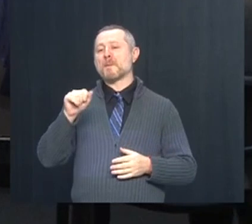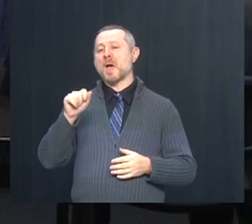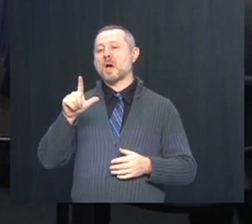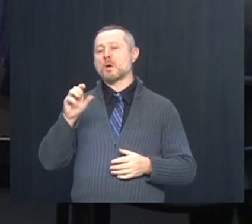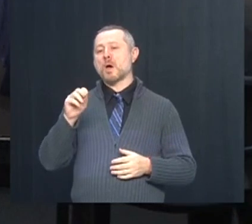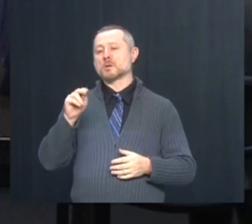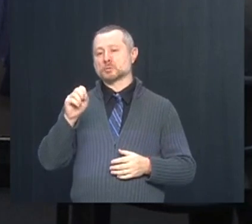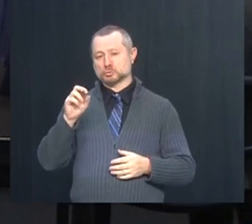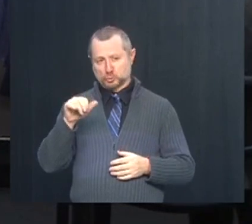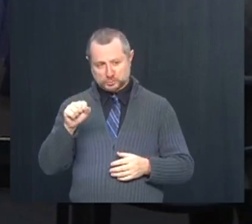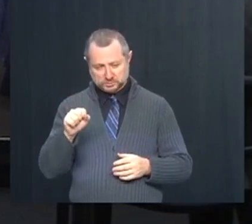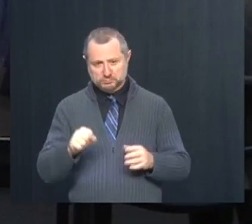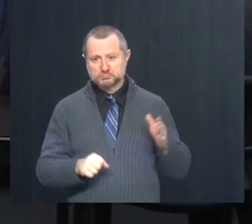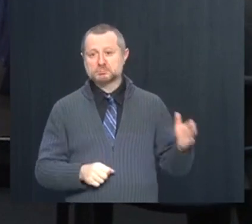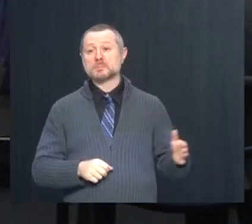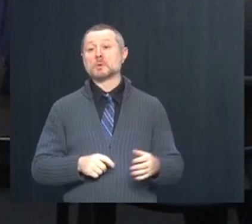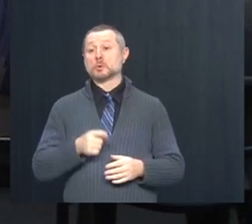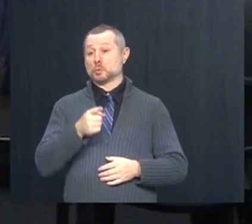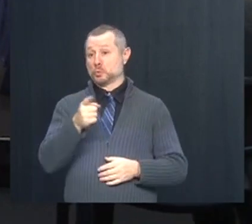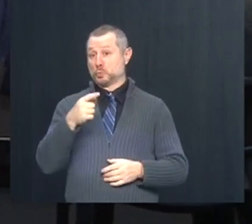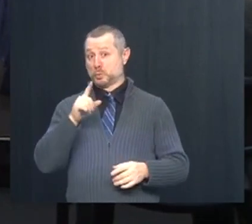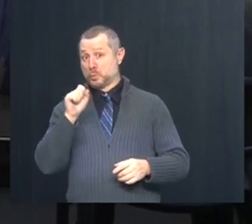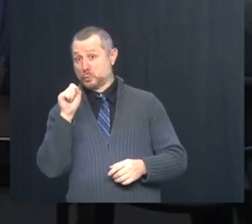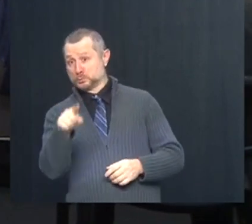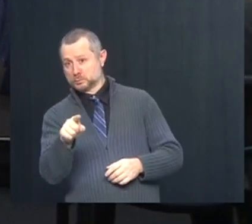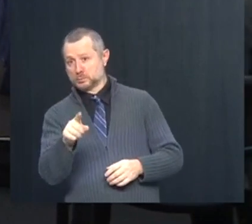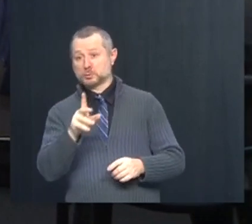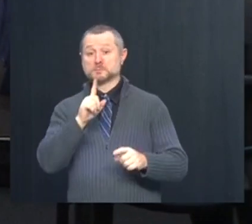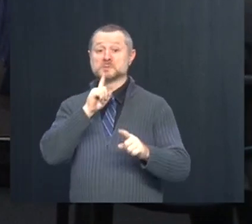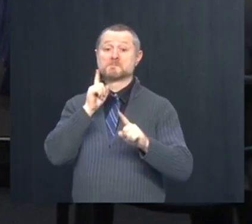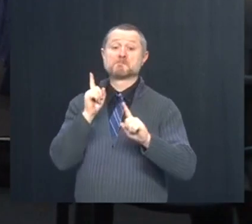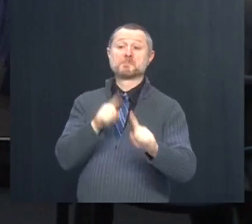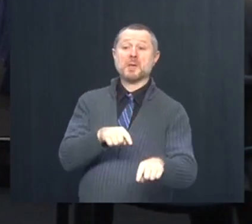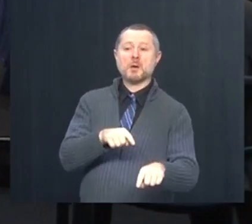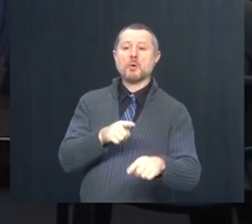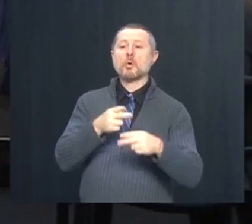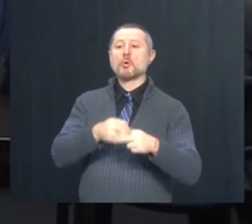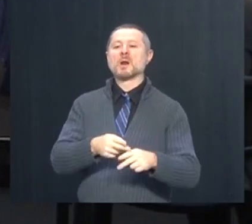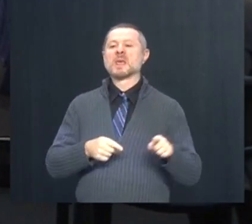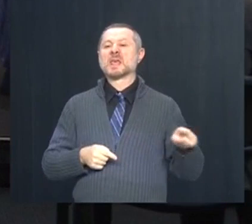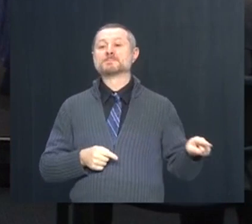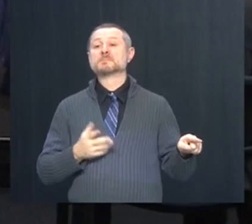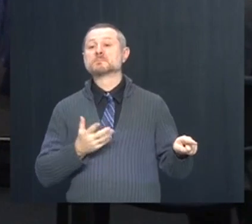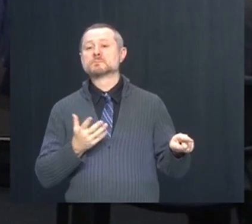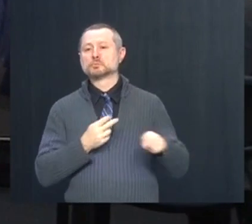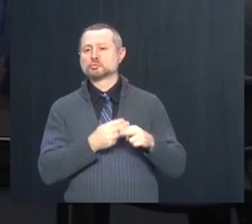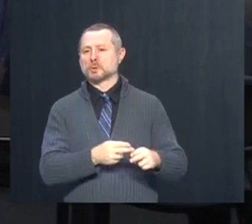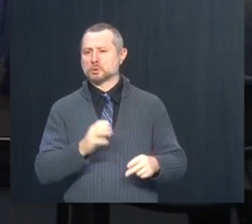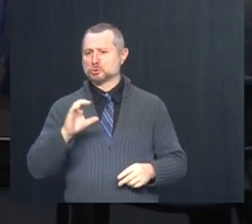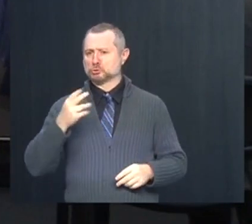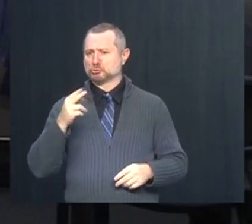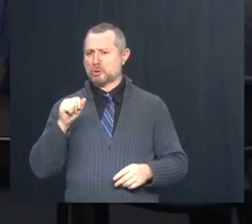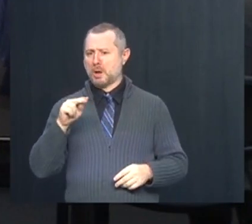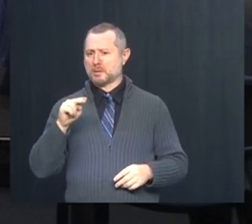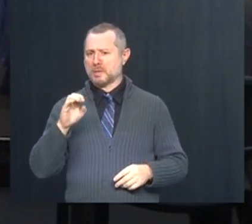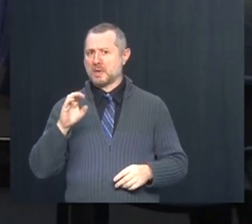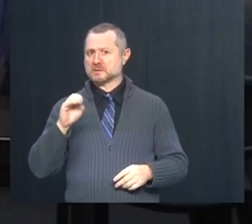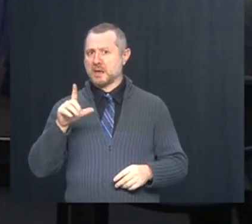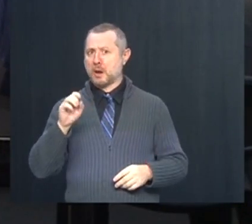GOVERNOR, MY IMMEDIATE LEFT, DR. HOWARD, COMMISSIONER OF THE DEPARTMENT OF HEALTH. TO HIS LEFT, JIM MALANTRAS.